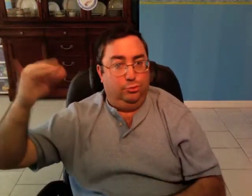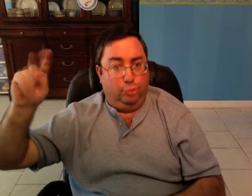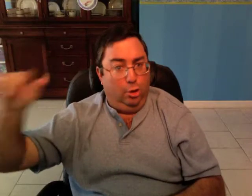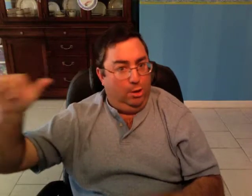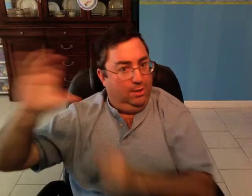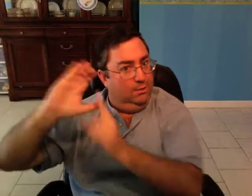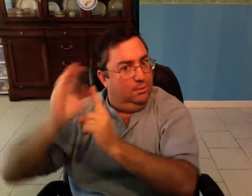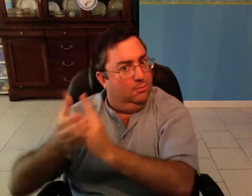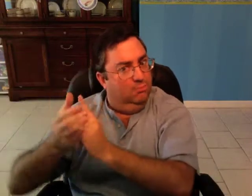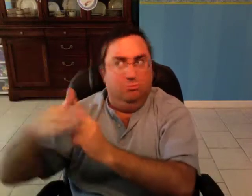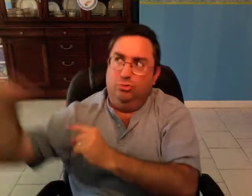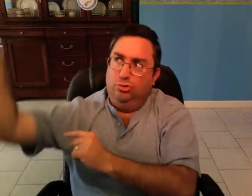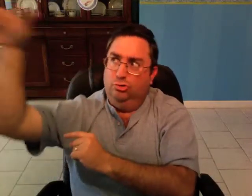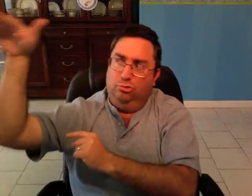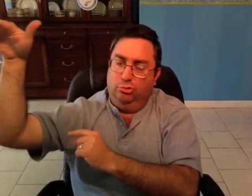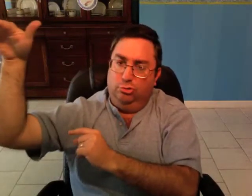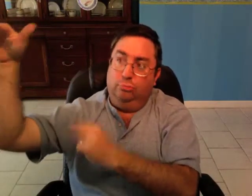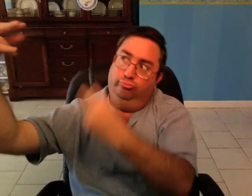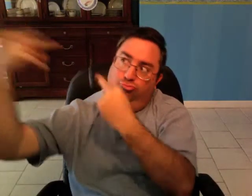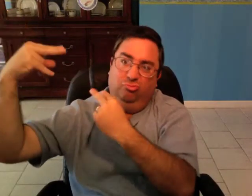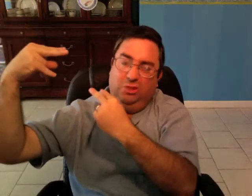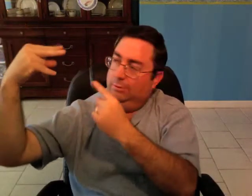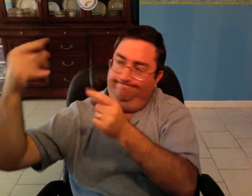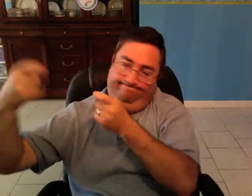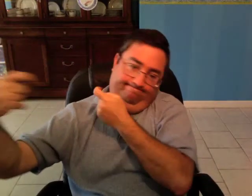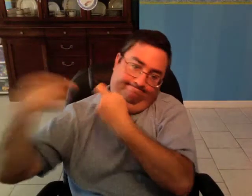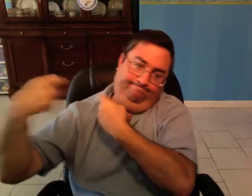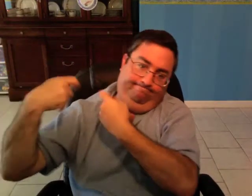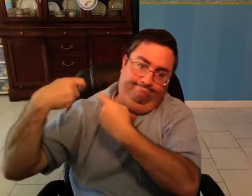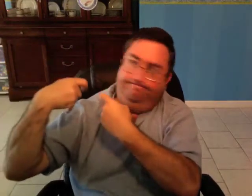The majority culture does not want to see this happen and controls the minority culture